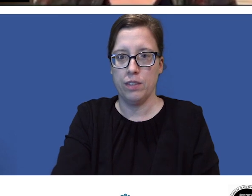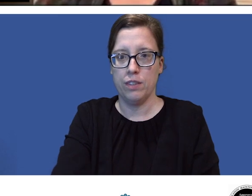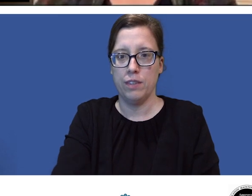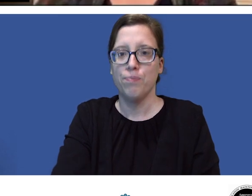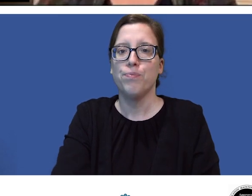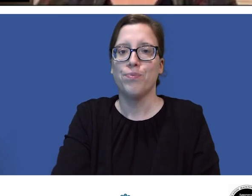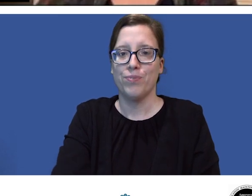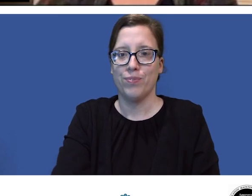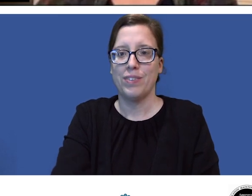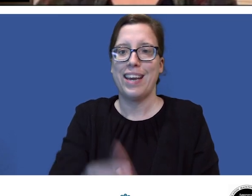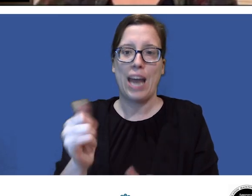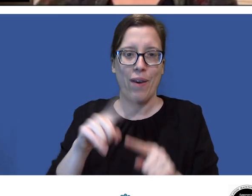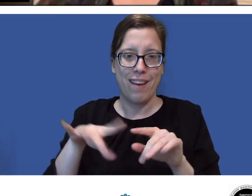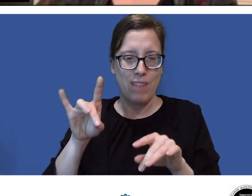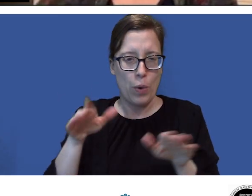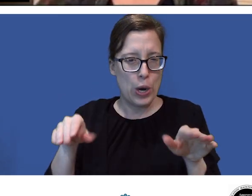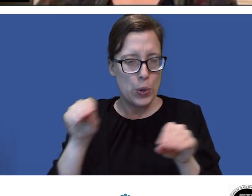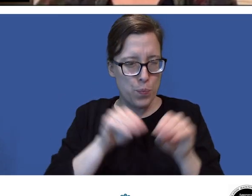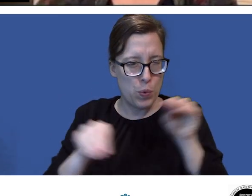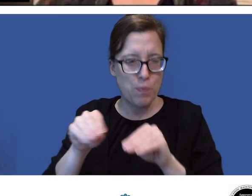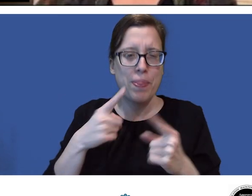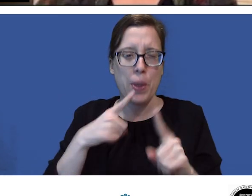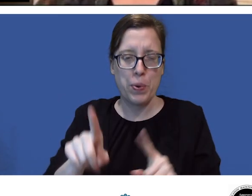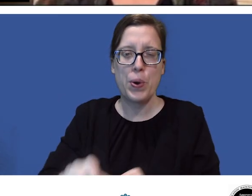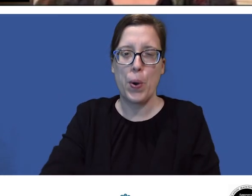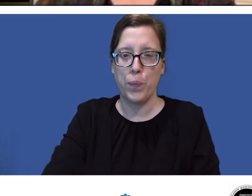And now I can't find a way to move them. Here we go.